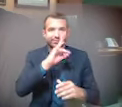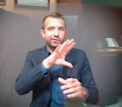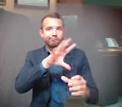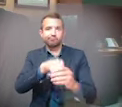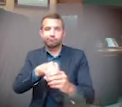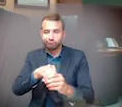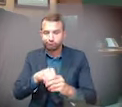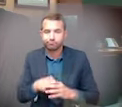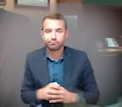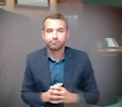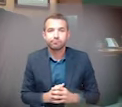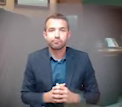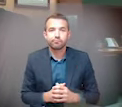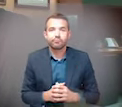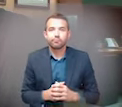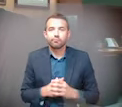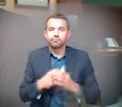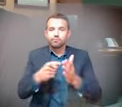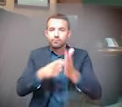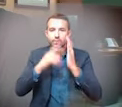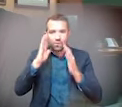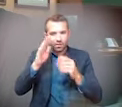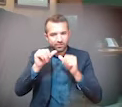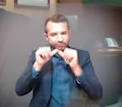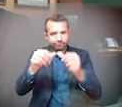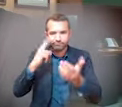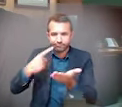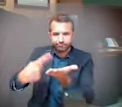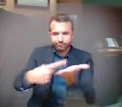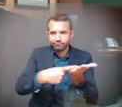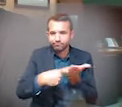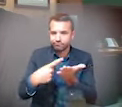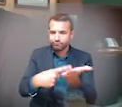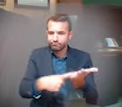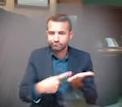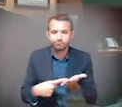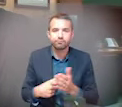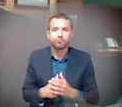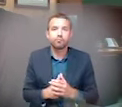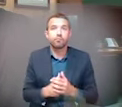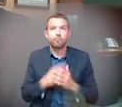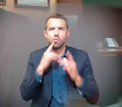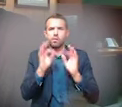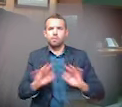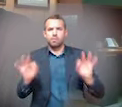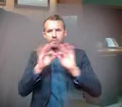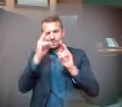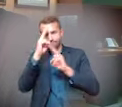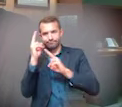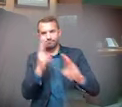And I think we have to do that in a way that's respectful because, again, historically, people with disabilities were included in that with more